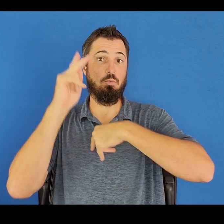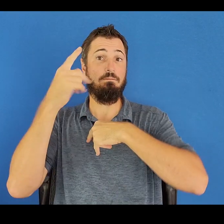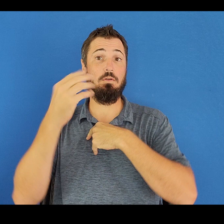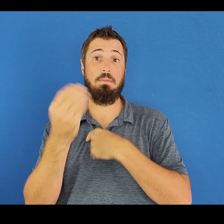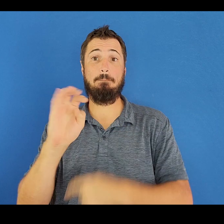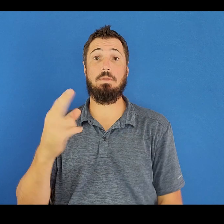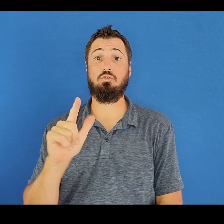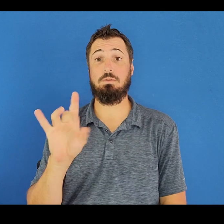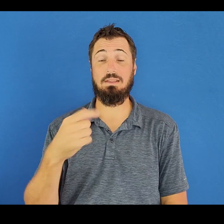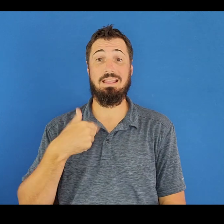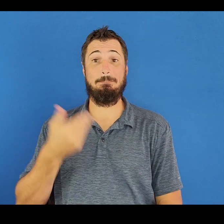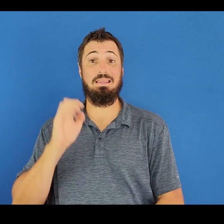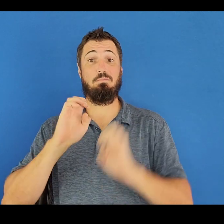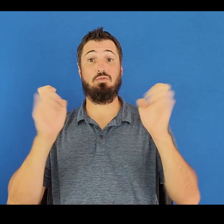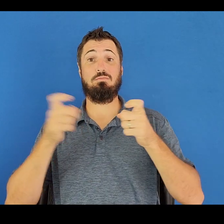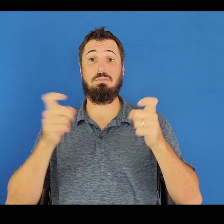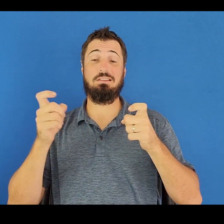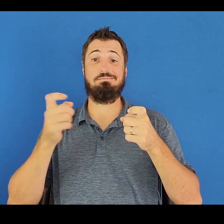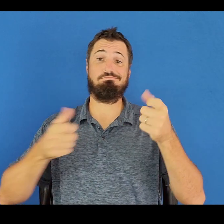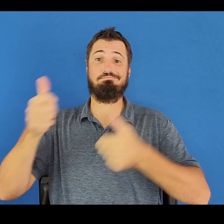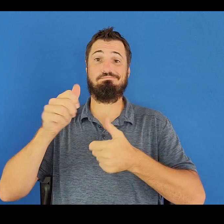I’m Emergency Management Administrator Elton Ushio